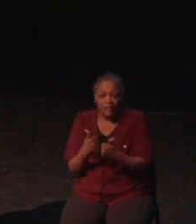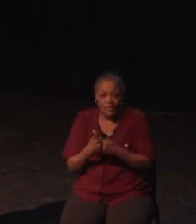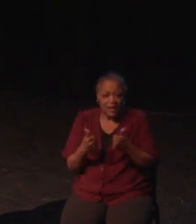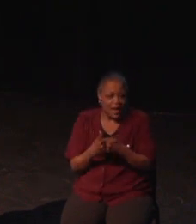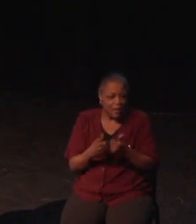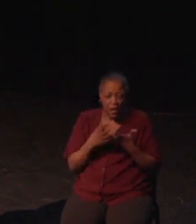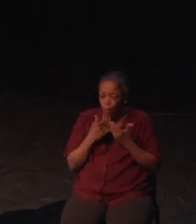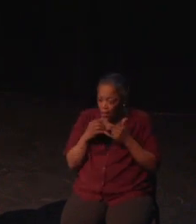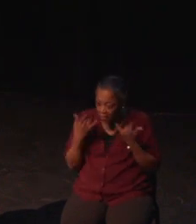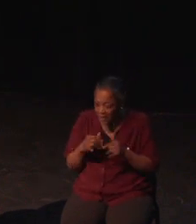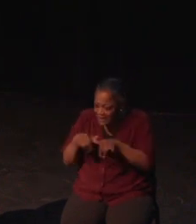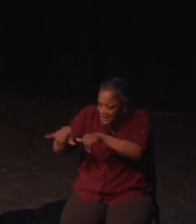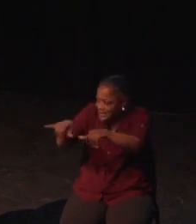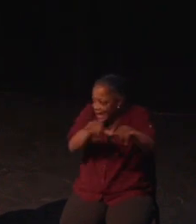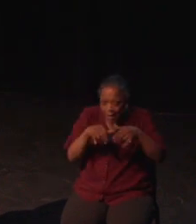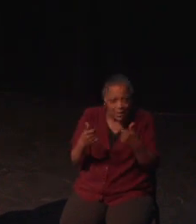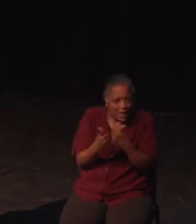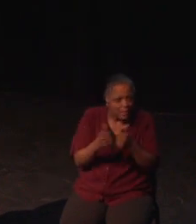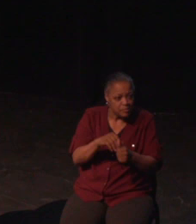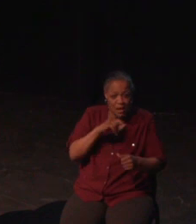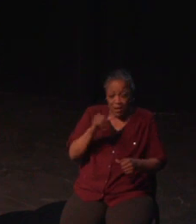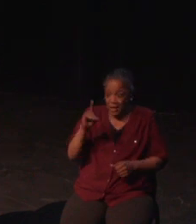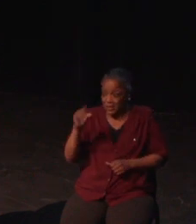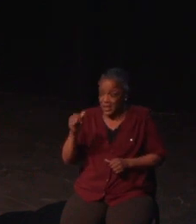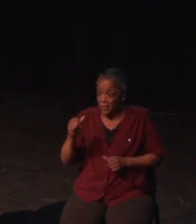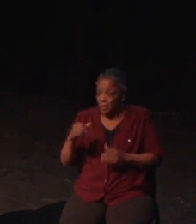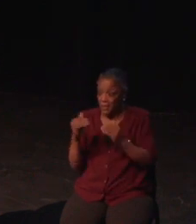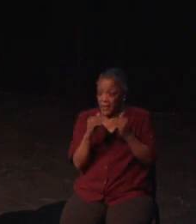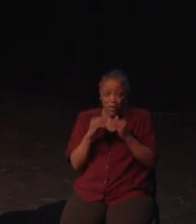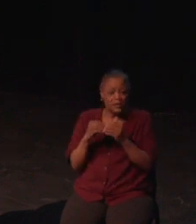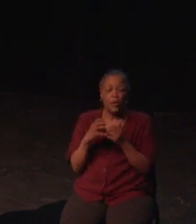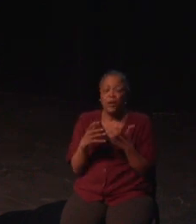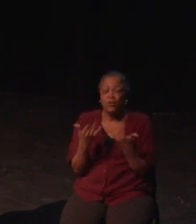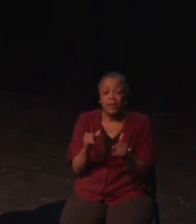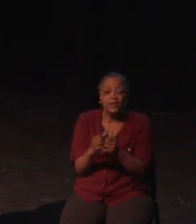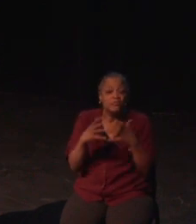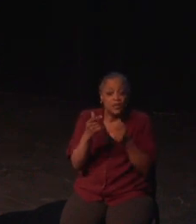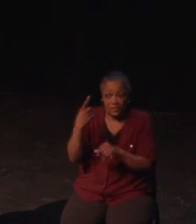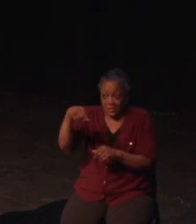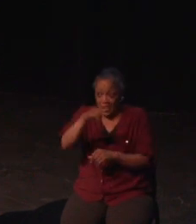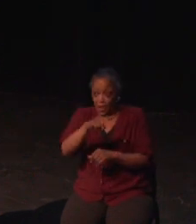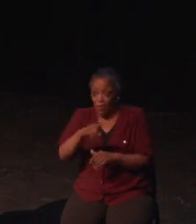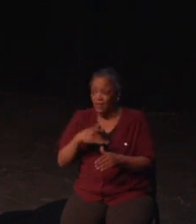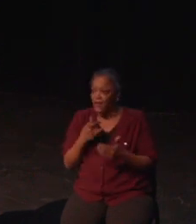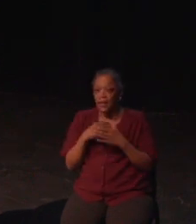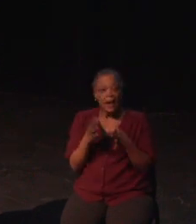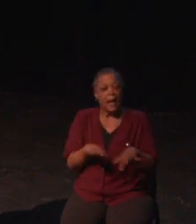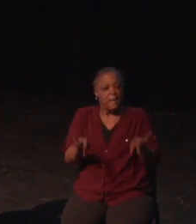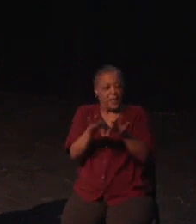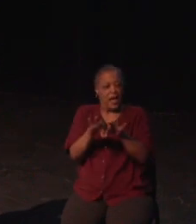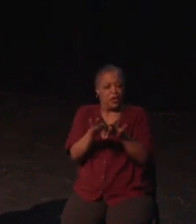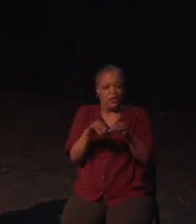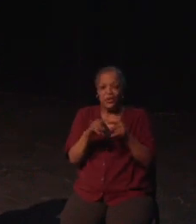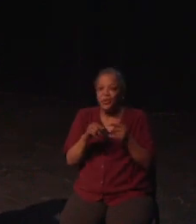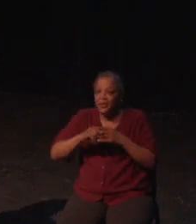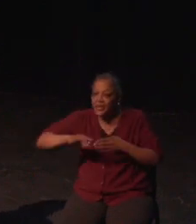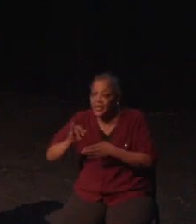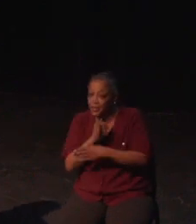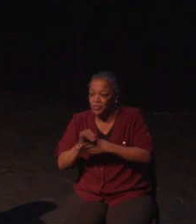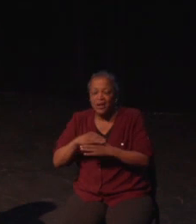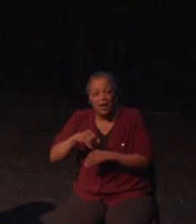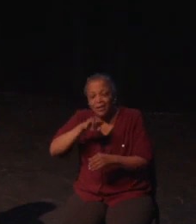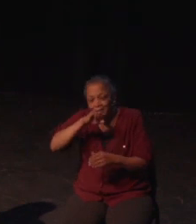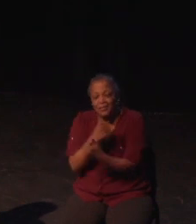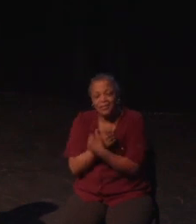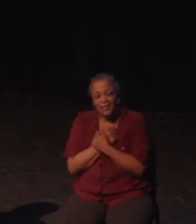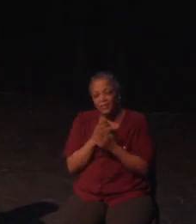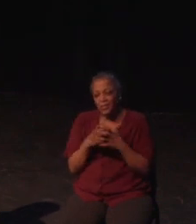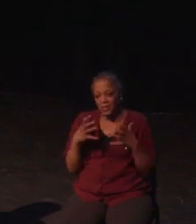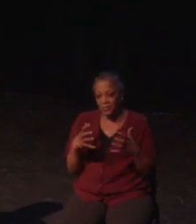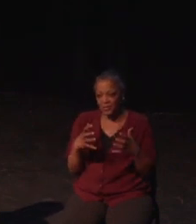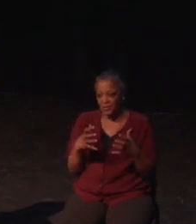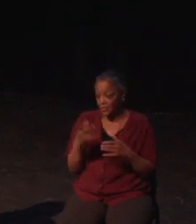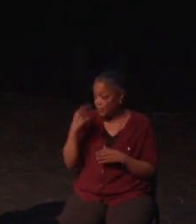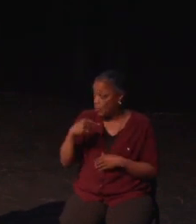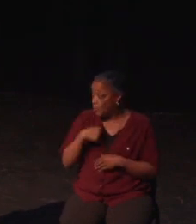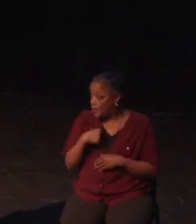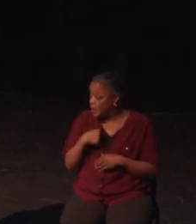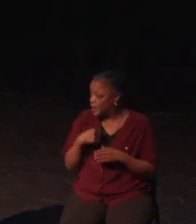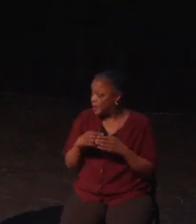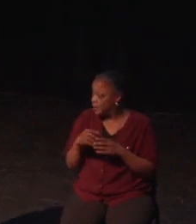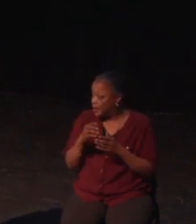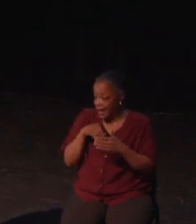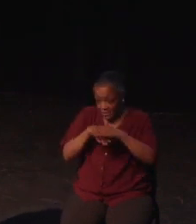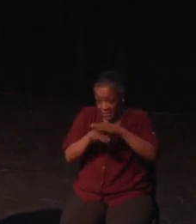But this is subjective, and often down to the vision of any team behind